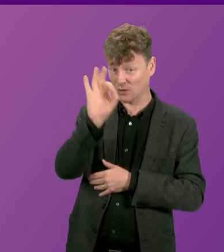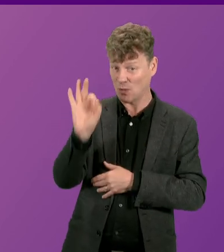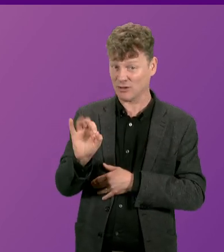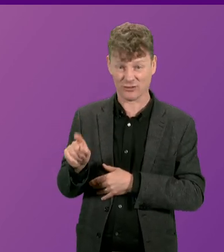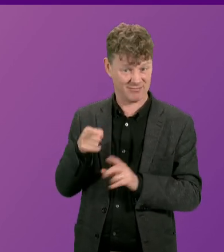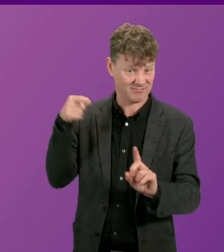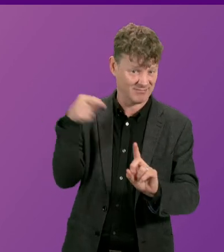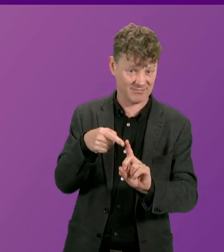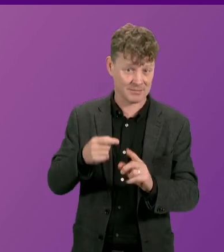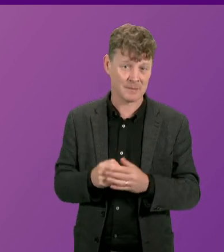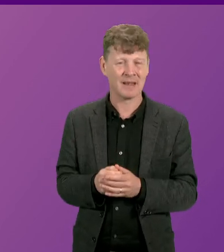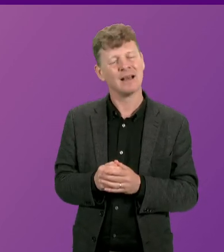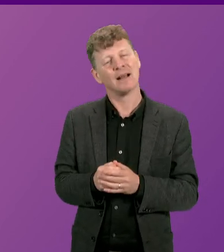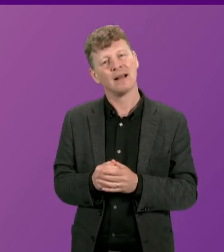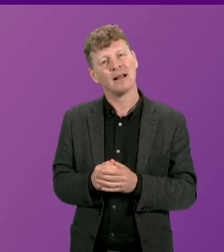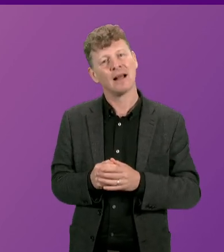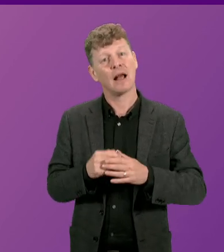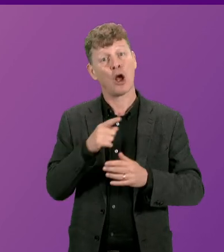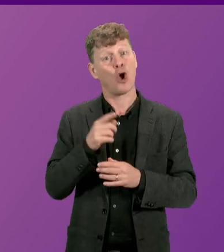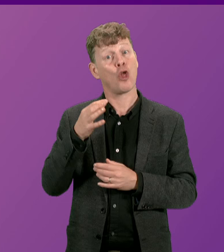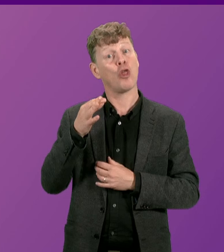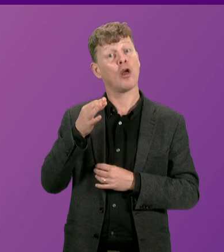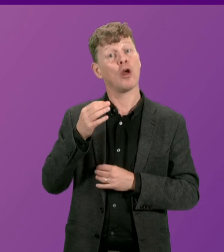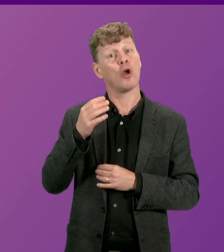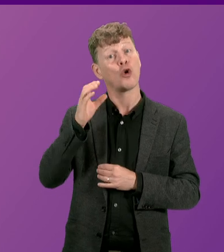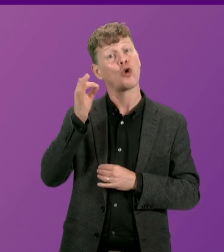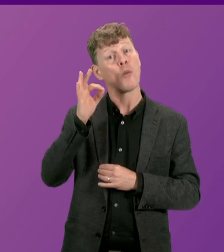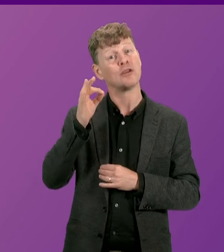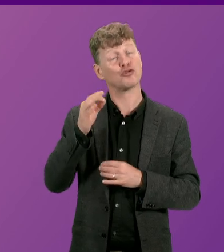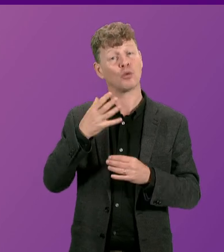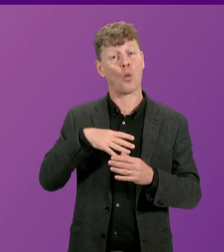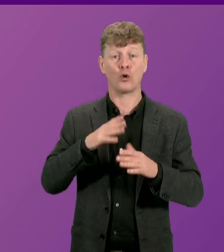The initiative that the European Commission took in proposing a youth mobility scheme is